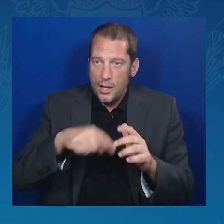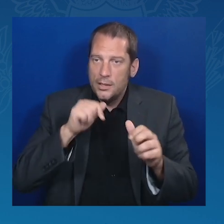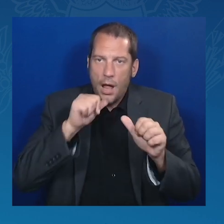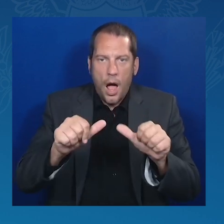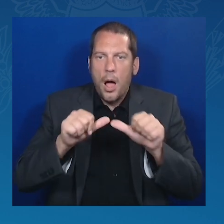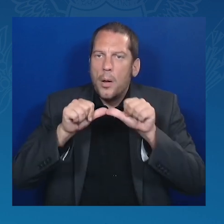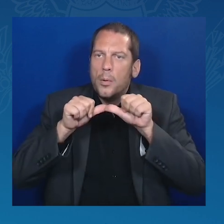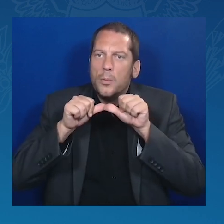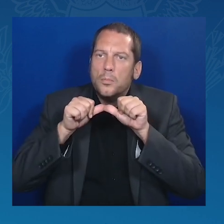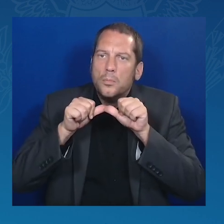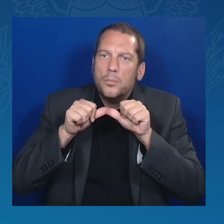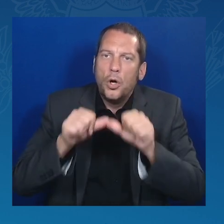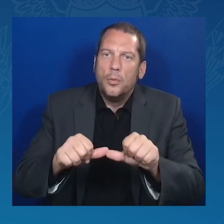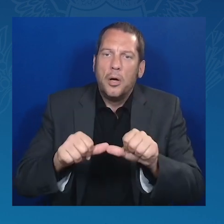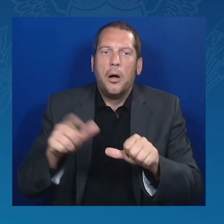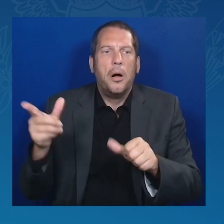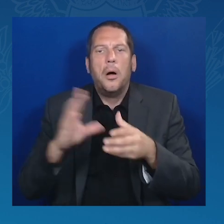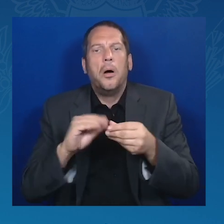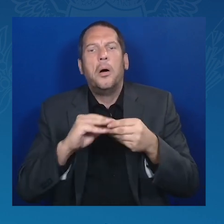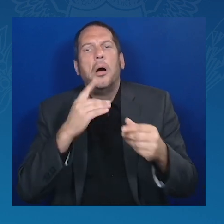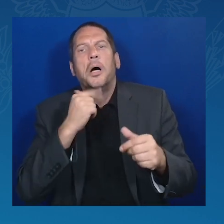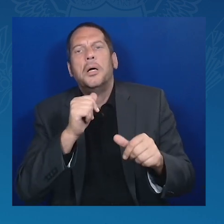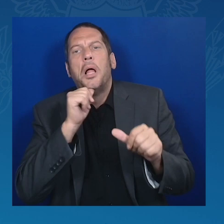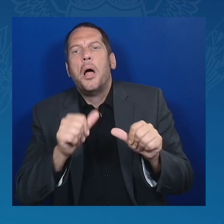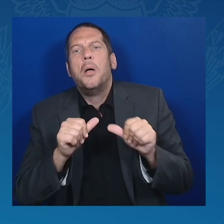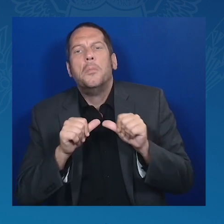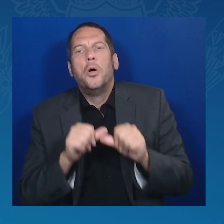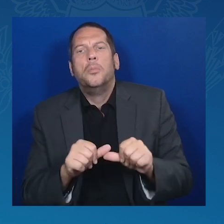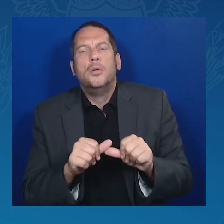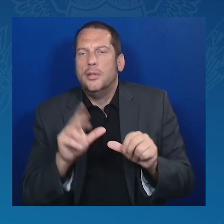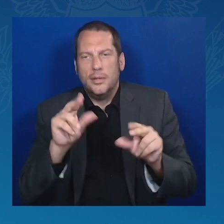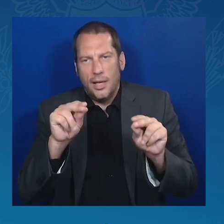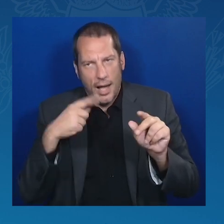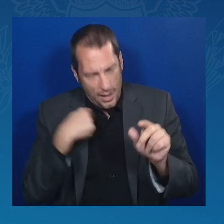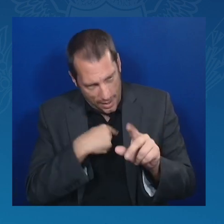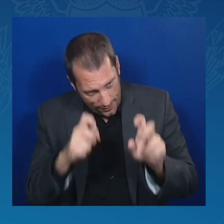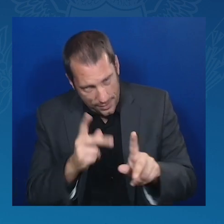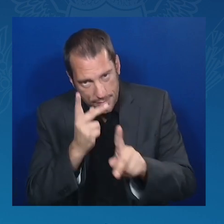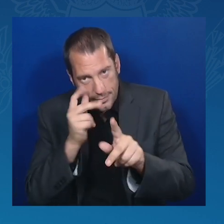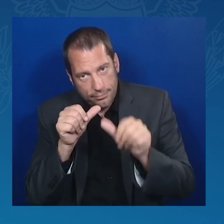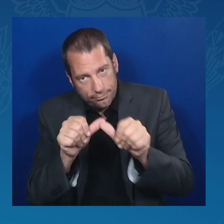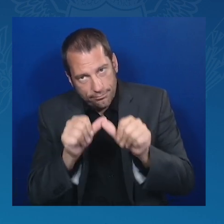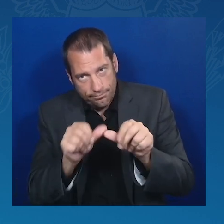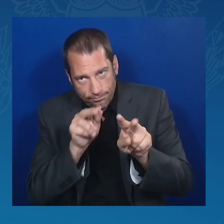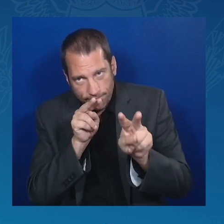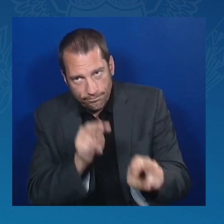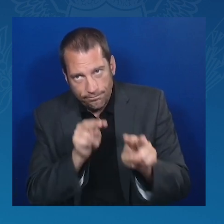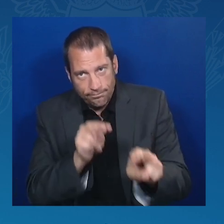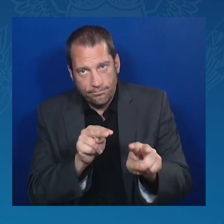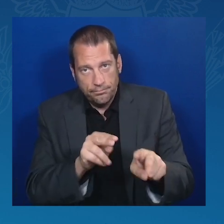The second point then being, okay, got it. That's the nature of it. Won't be permanent unless we're vigilant.